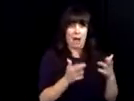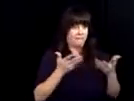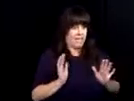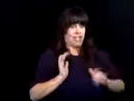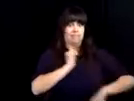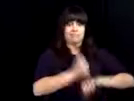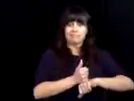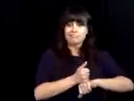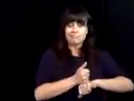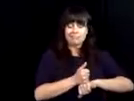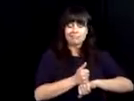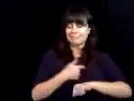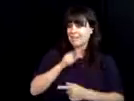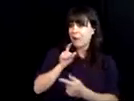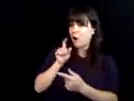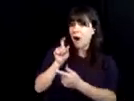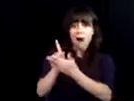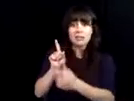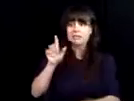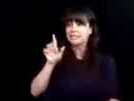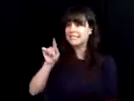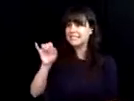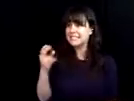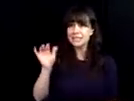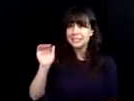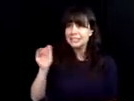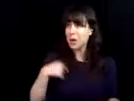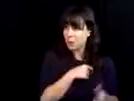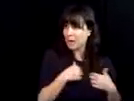tossed on its head when these kids in the first three hours had their